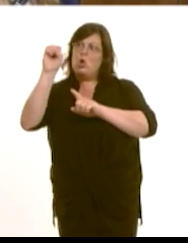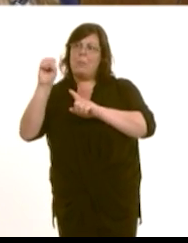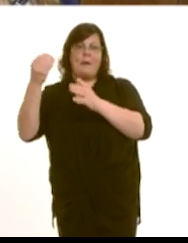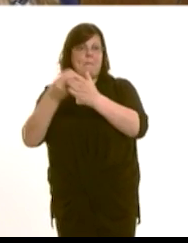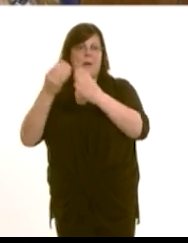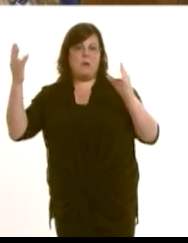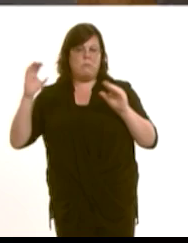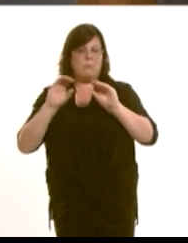EU funding.